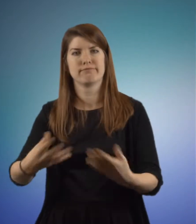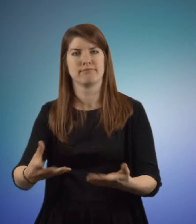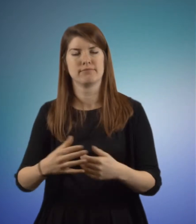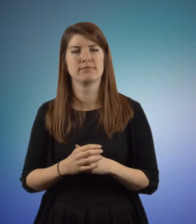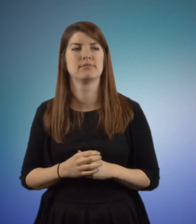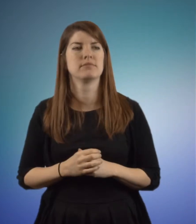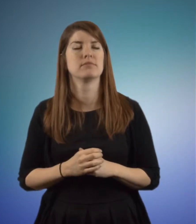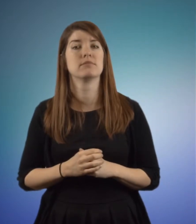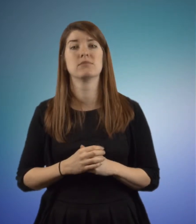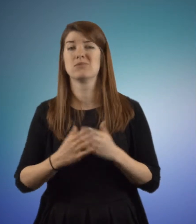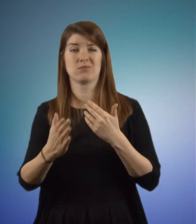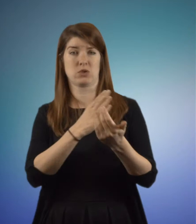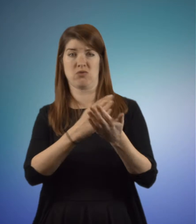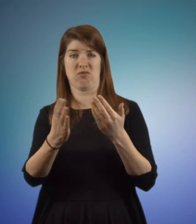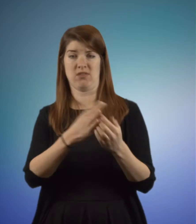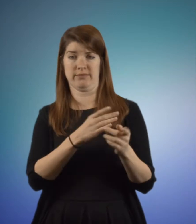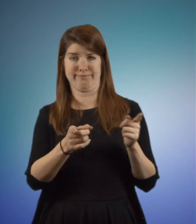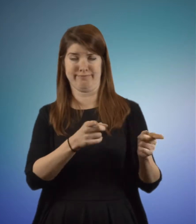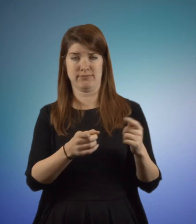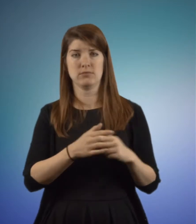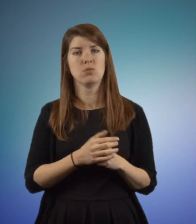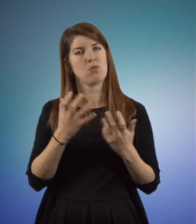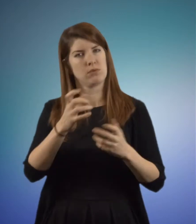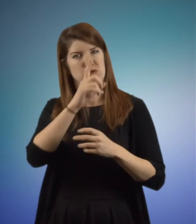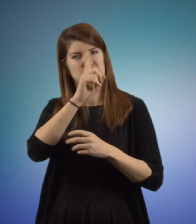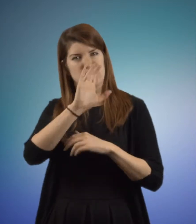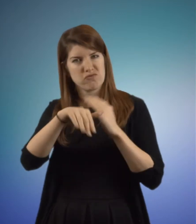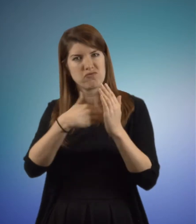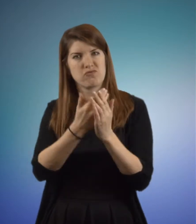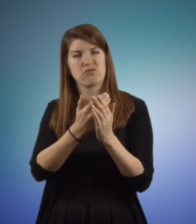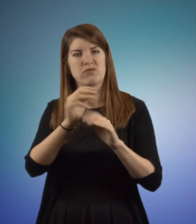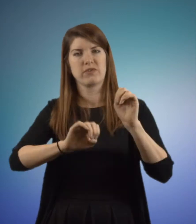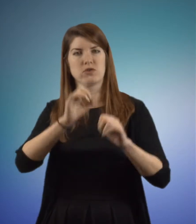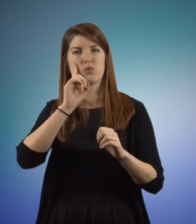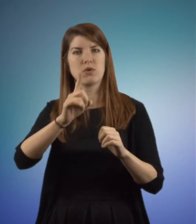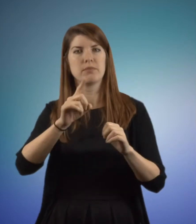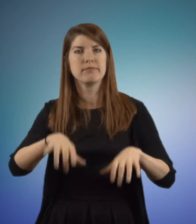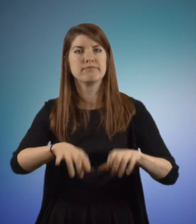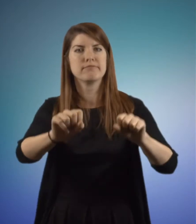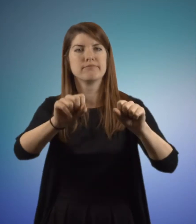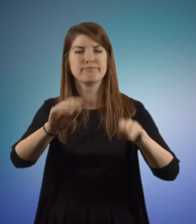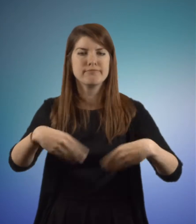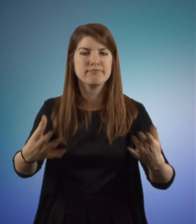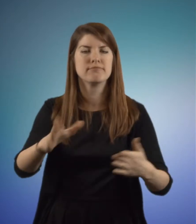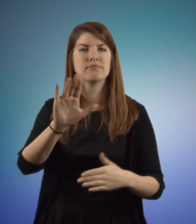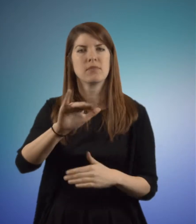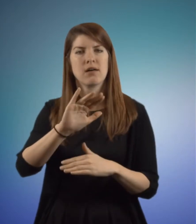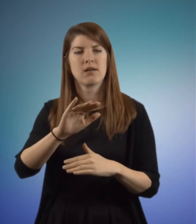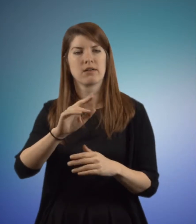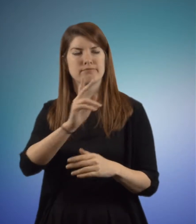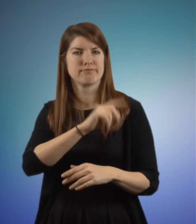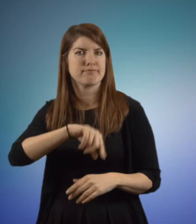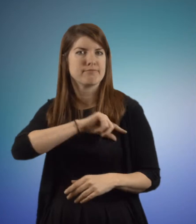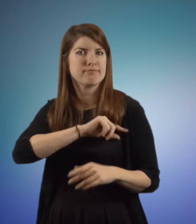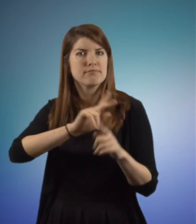Regardless, we want to make sure that all evaluations are conducted by qualified personnel. And we want to make sure that they're sufficiently comprehensive